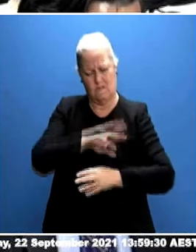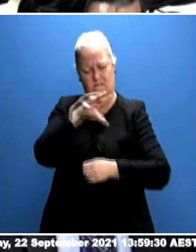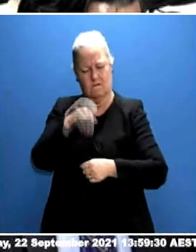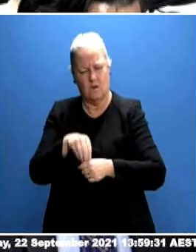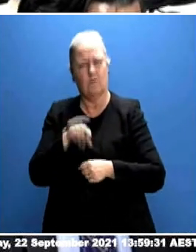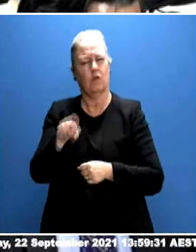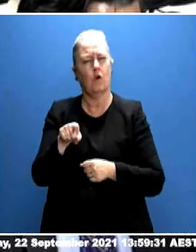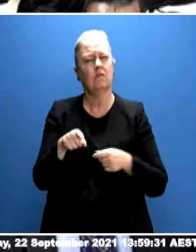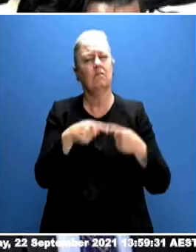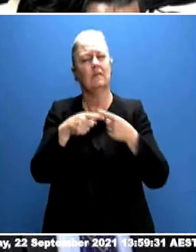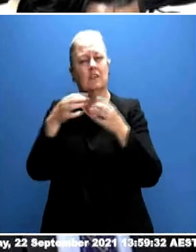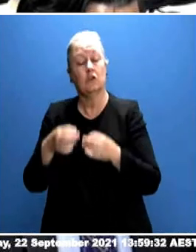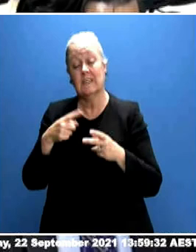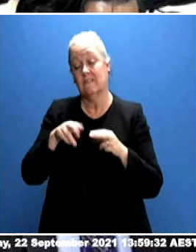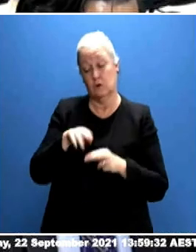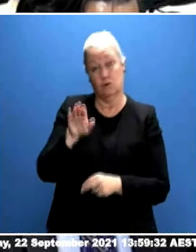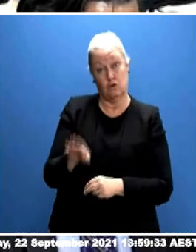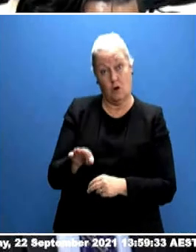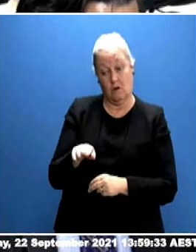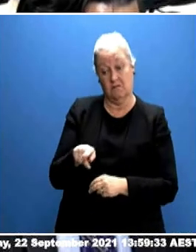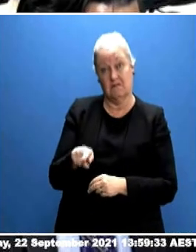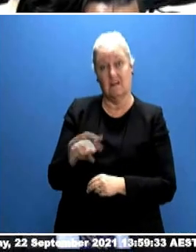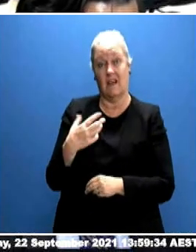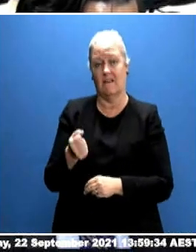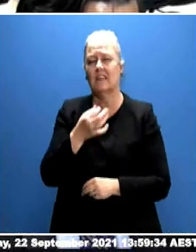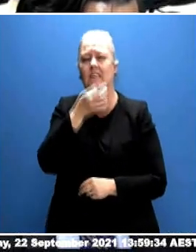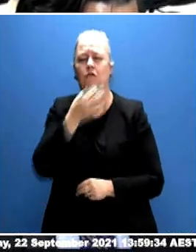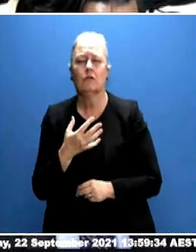So, if a child is on an interim order, a referral will come to